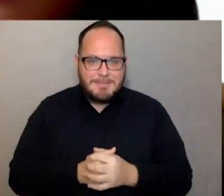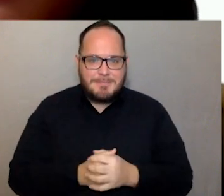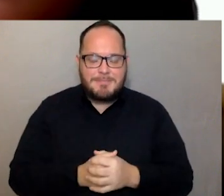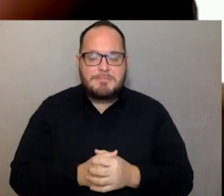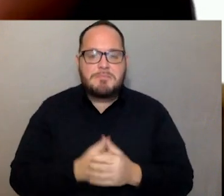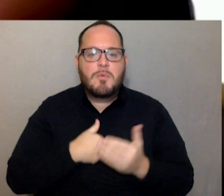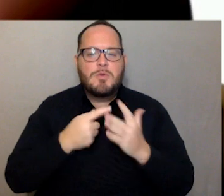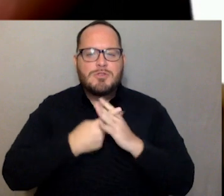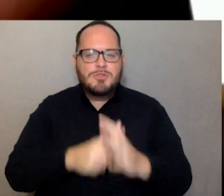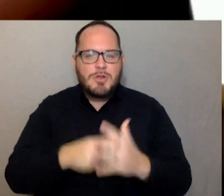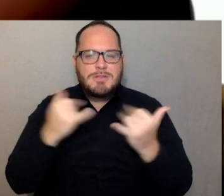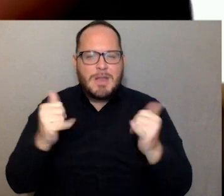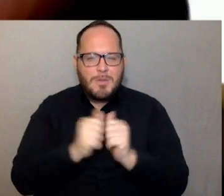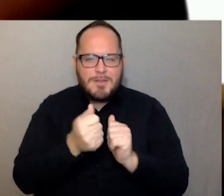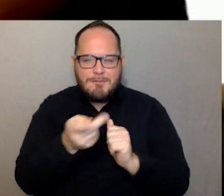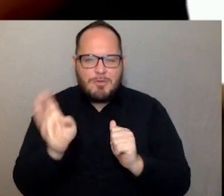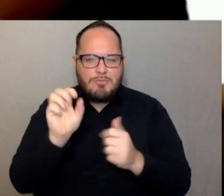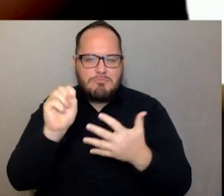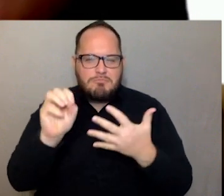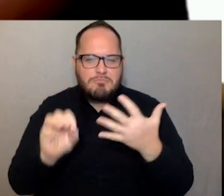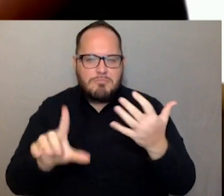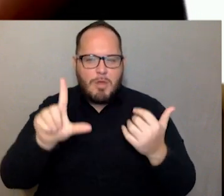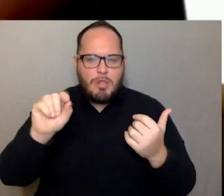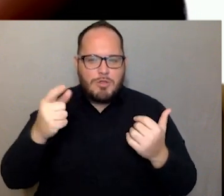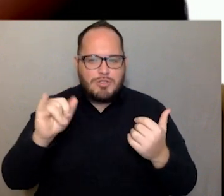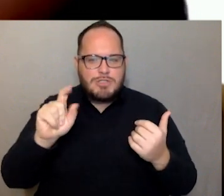FIRST, THANK YOU TO THOSE WATCHING OUR LIVE STREAM EVENT ON YOUTUBE. WE'RE OFFERING THE PROGRAM IN